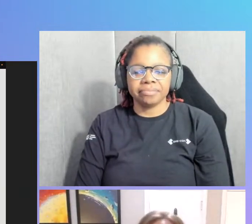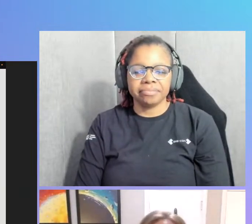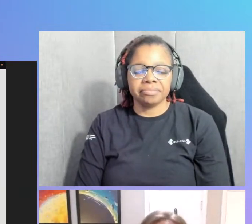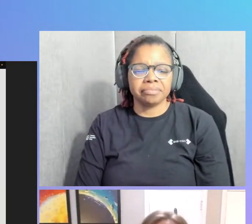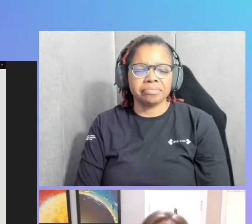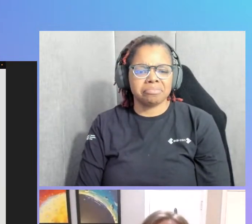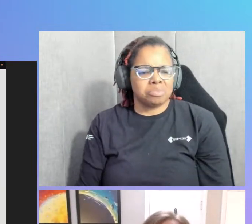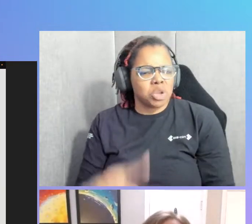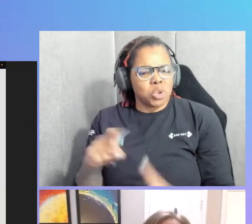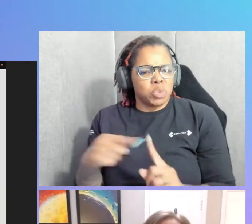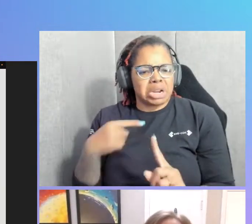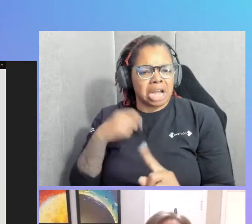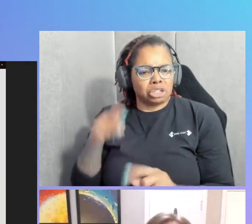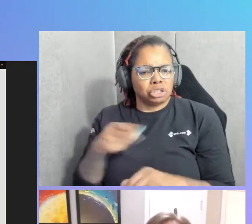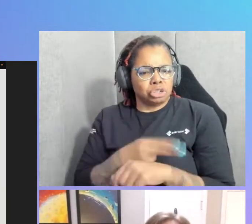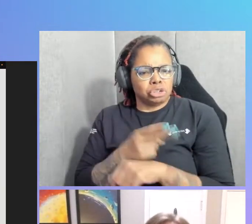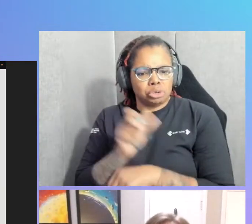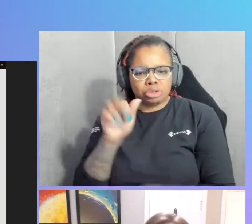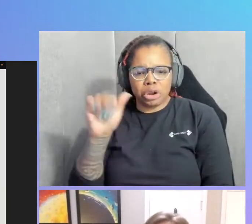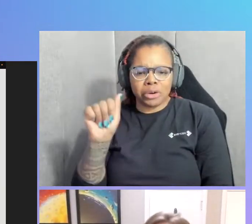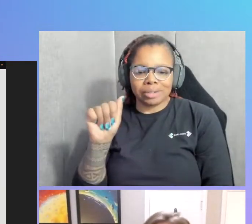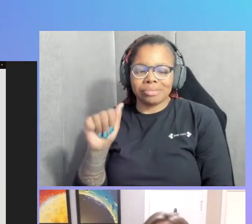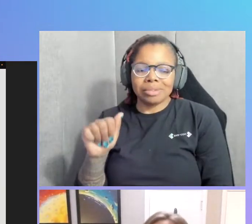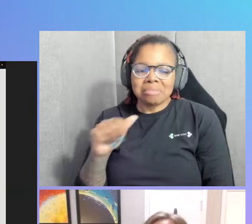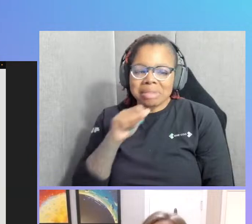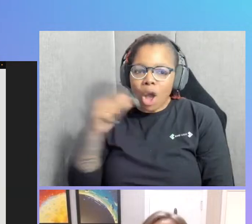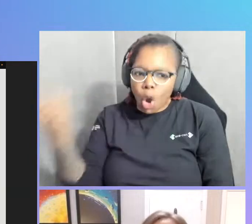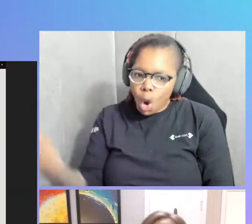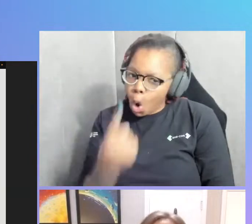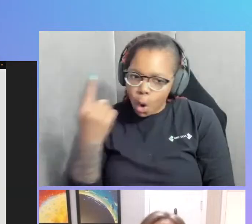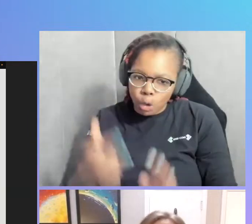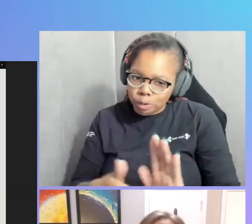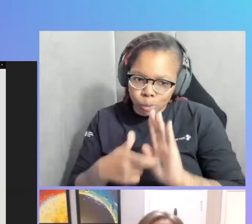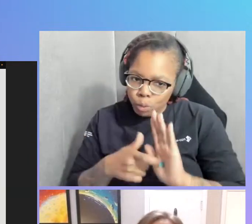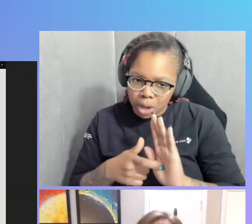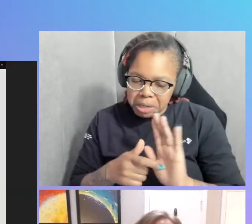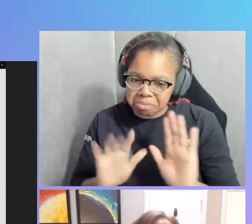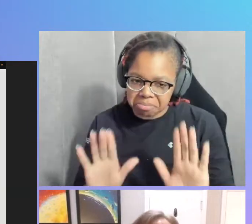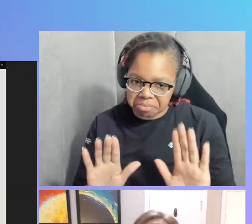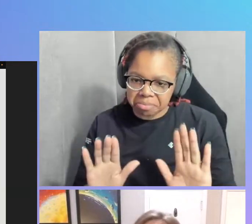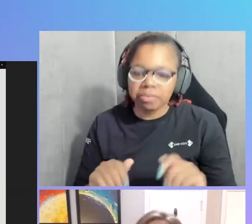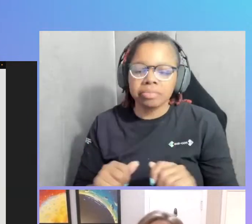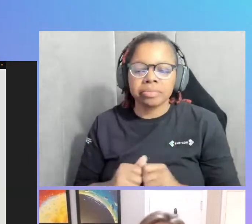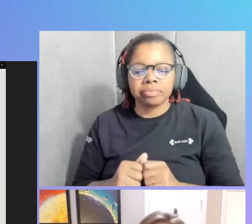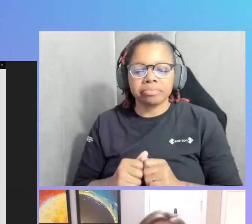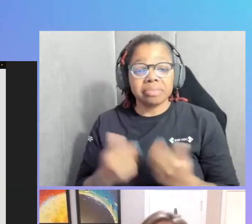Aria? You don't always need to use Aria attributes. It's easy